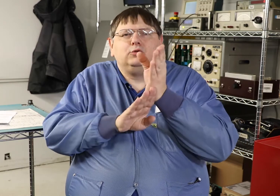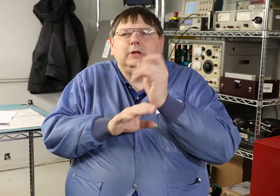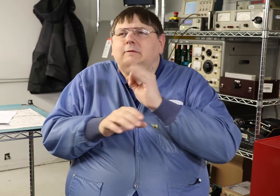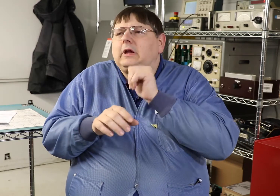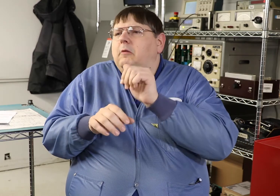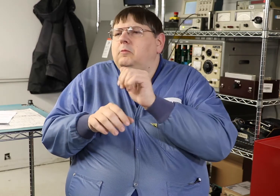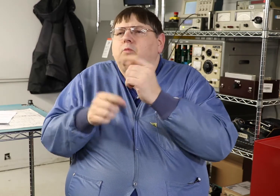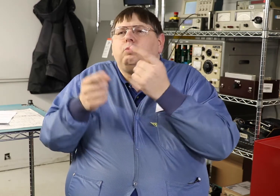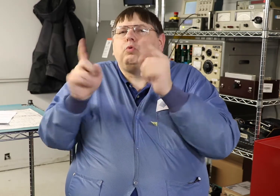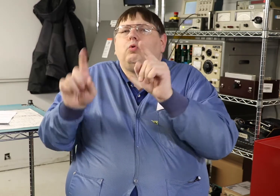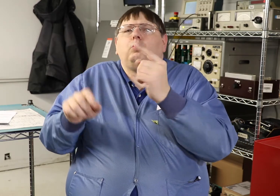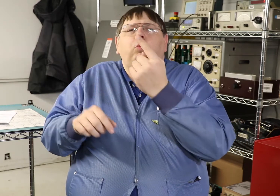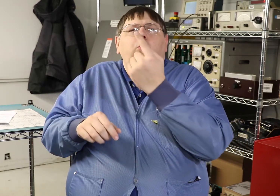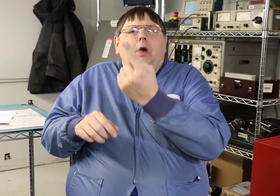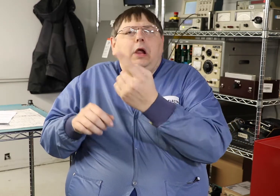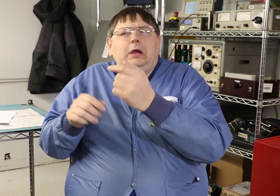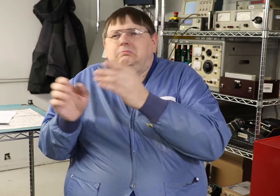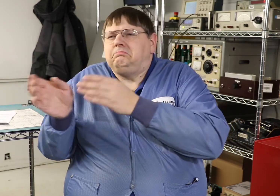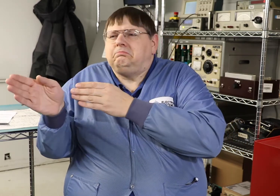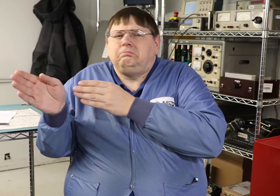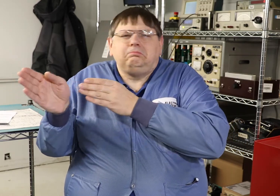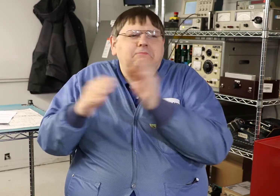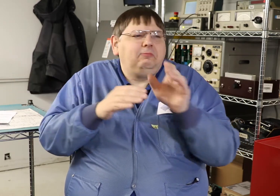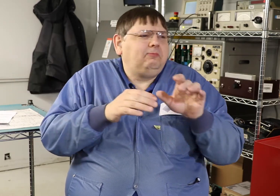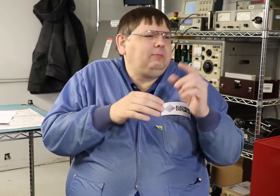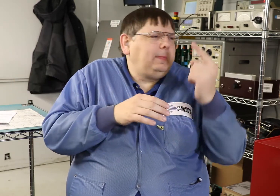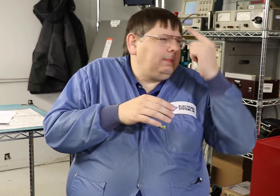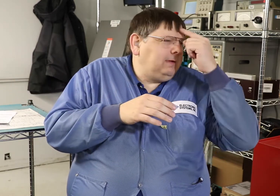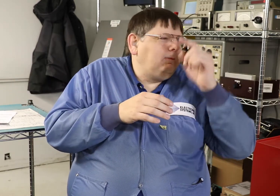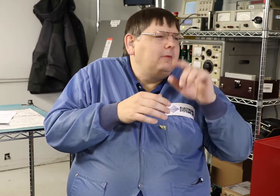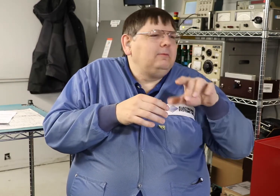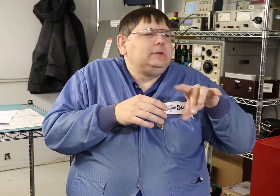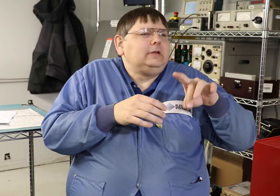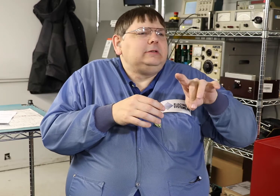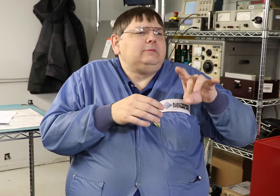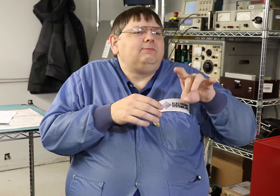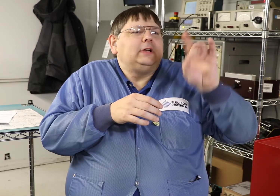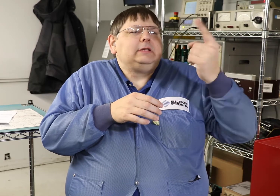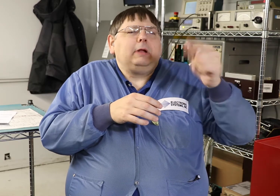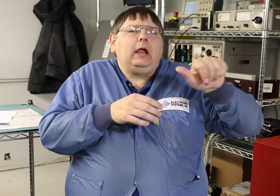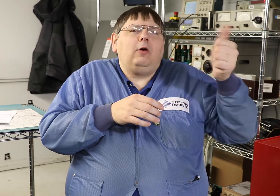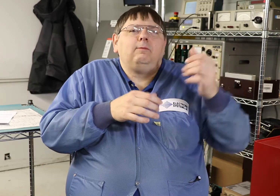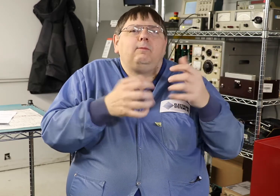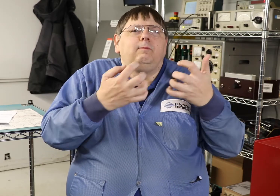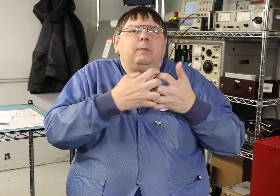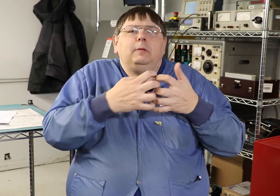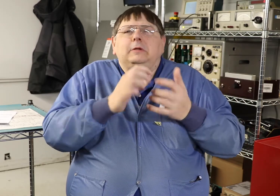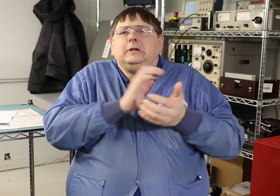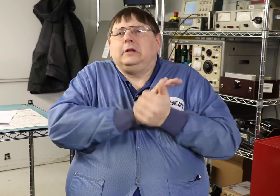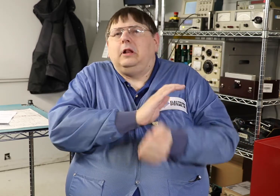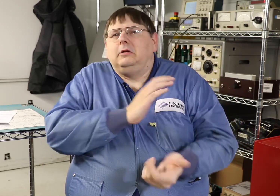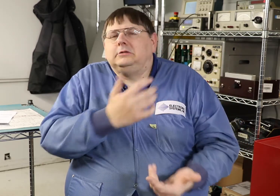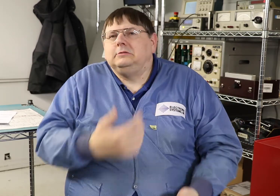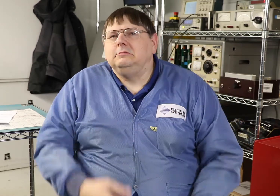If one doesn’t work for you, you can easily look for another one that fits you better.